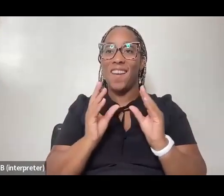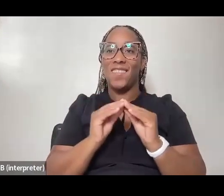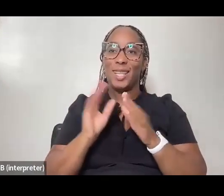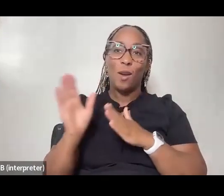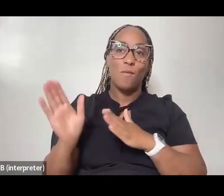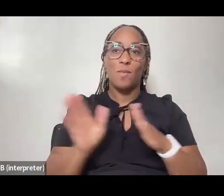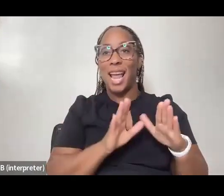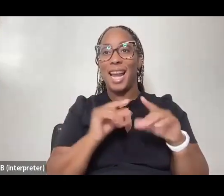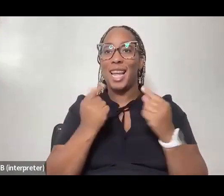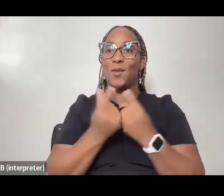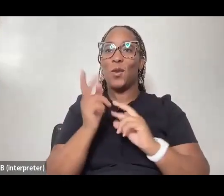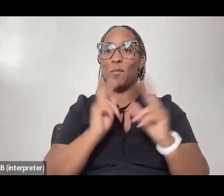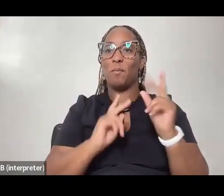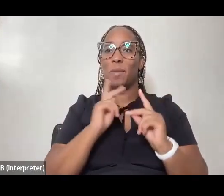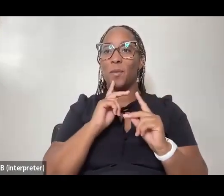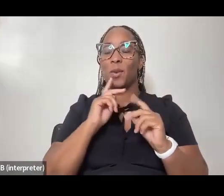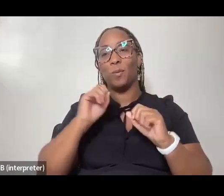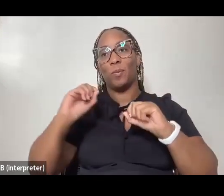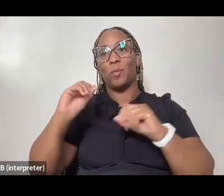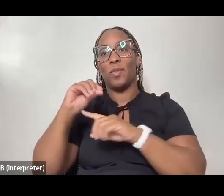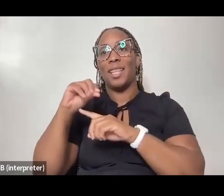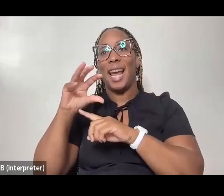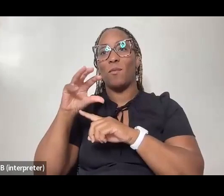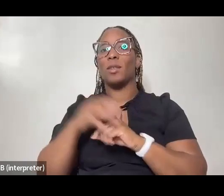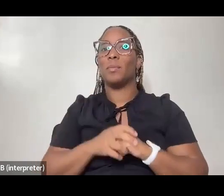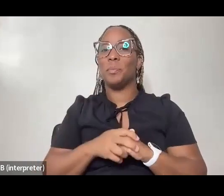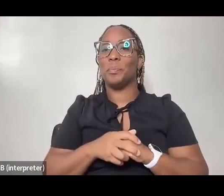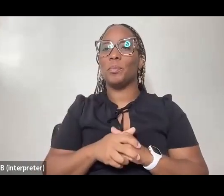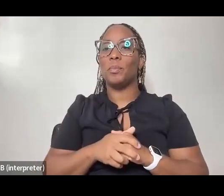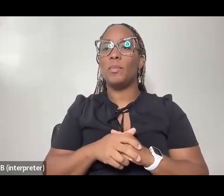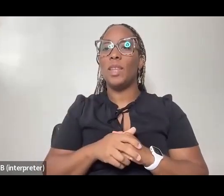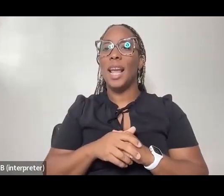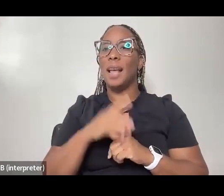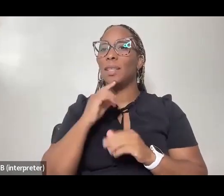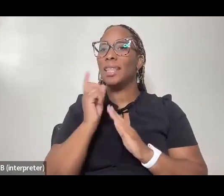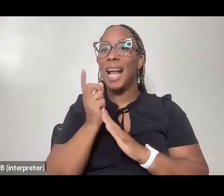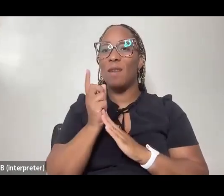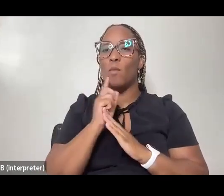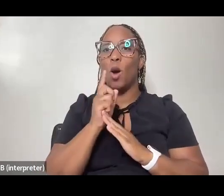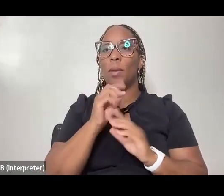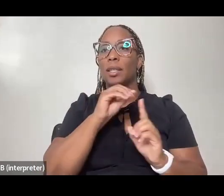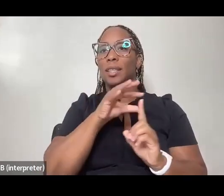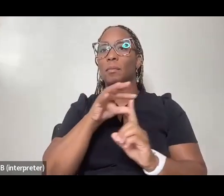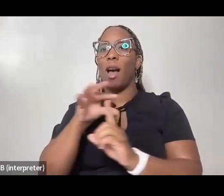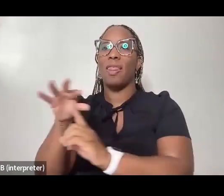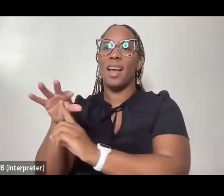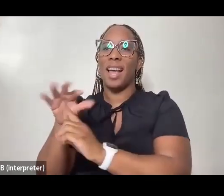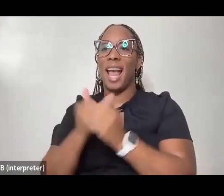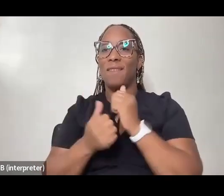group folks to please turn on your camera and I'm going to go through and just take a moment to spotlight everybody.